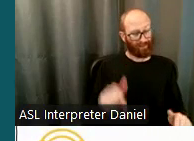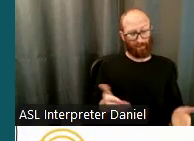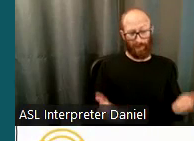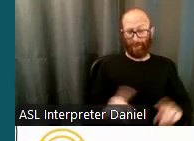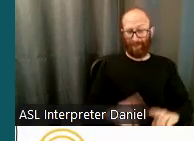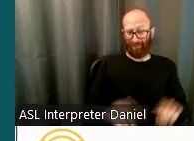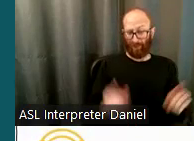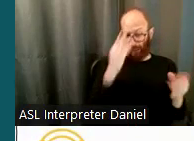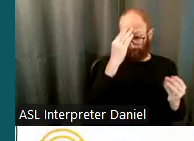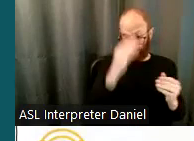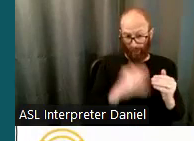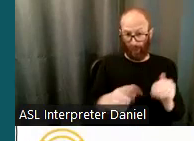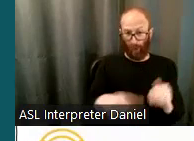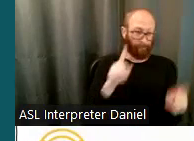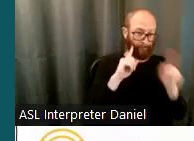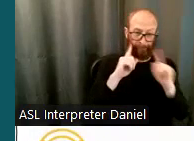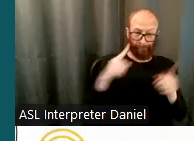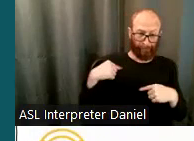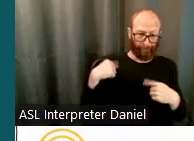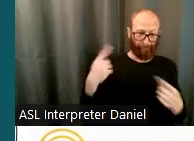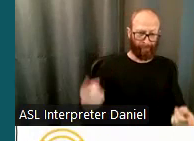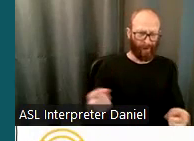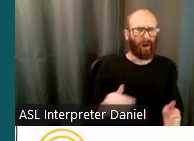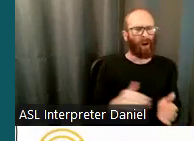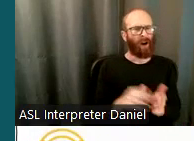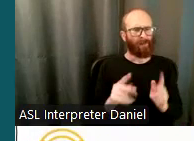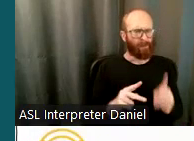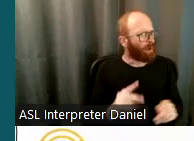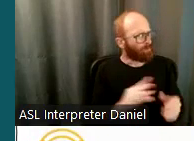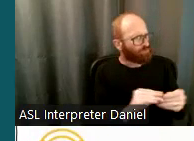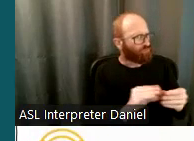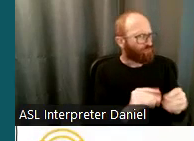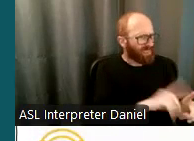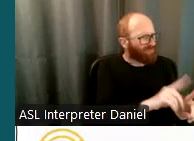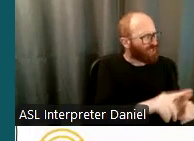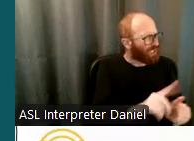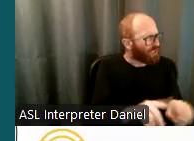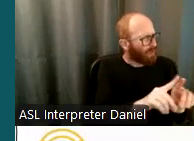about. I've heard a lot about different diplomas and different institutions